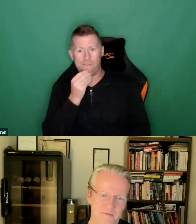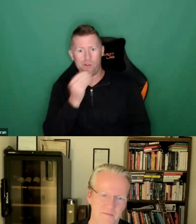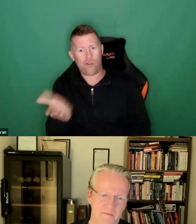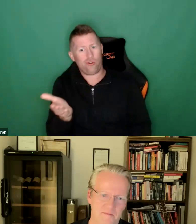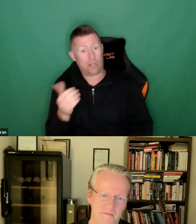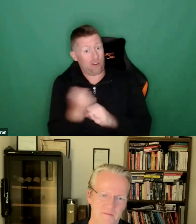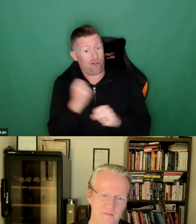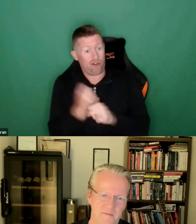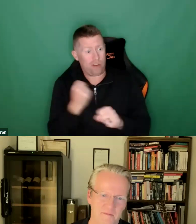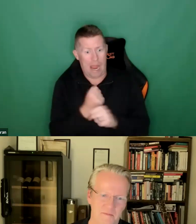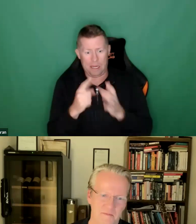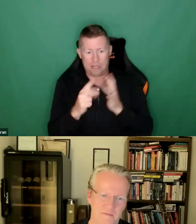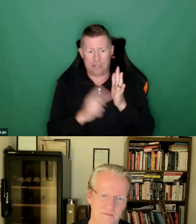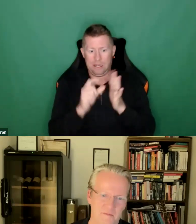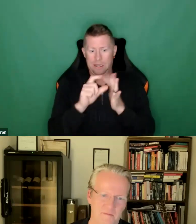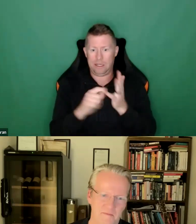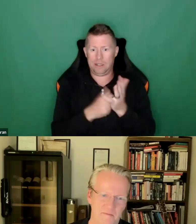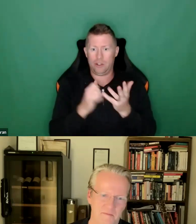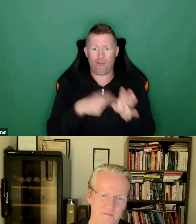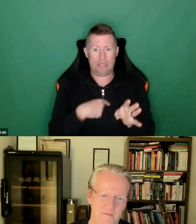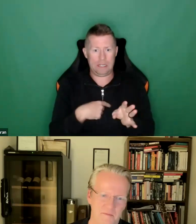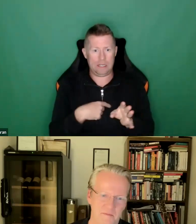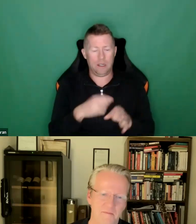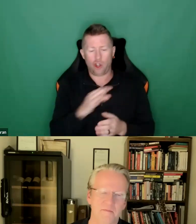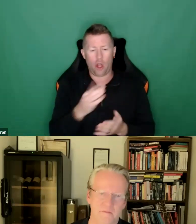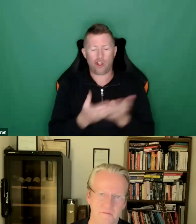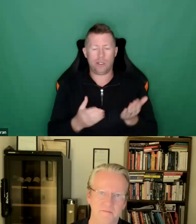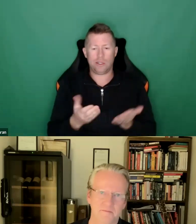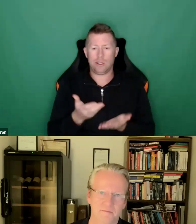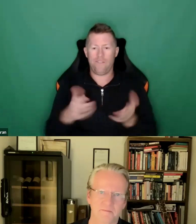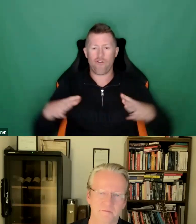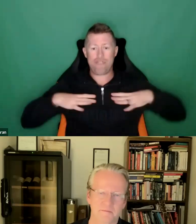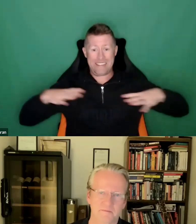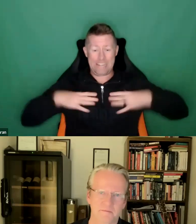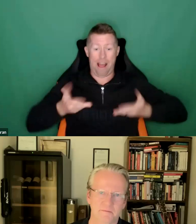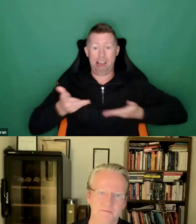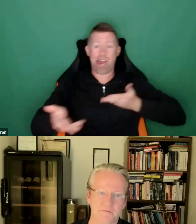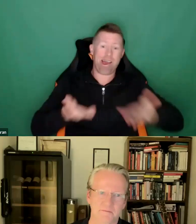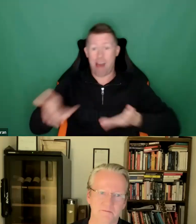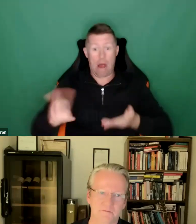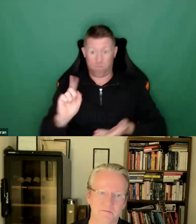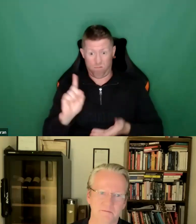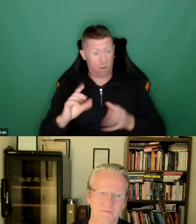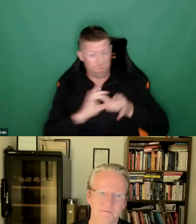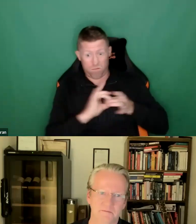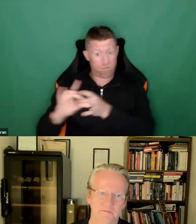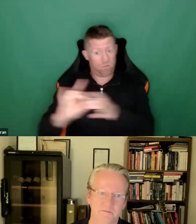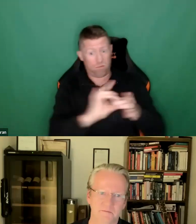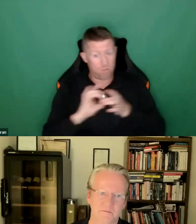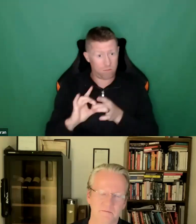are paying the farmers for the children to have, so you were supporting the local industry as well as children being at teaching preciously.